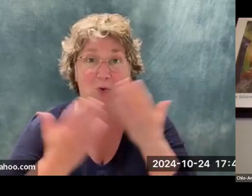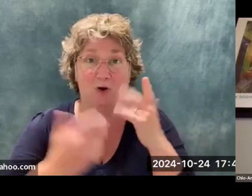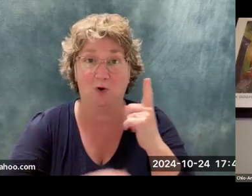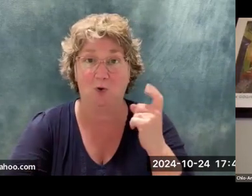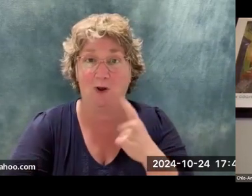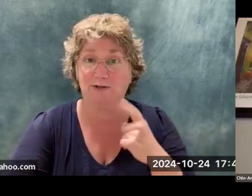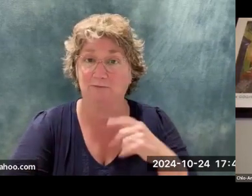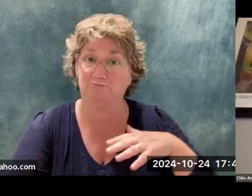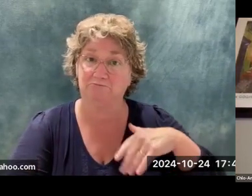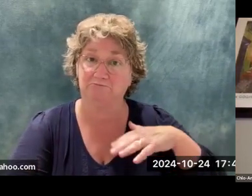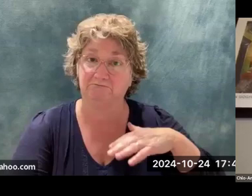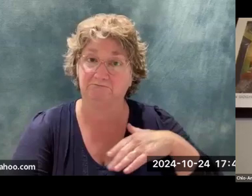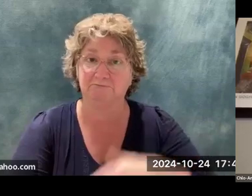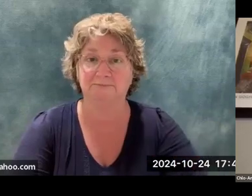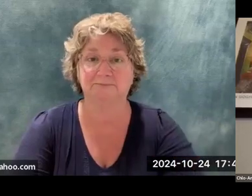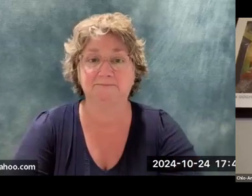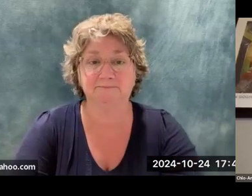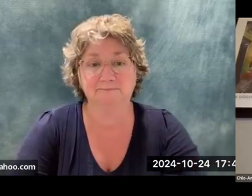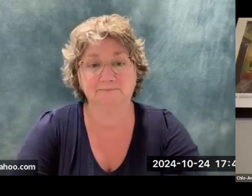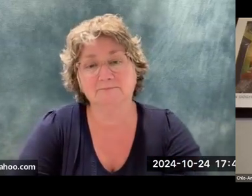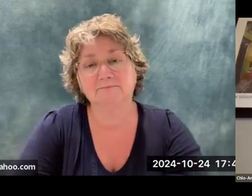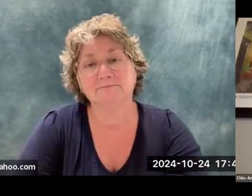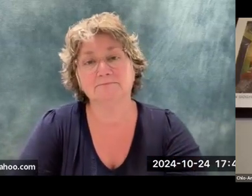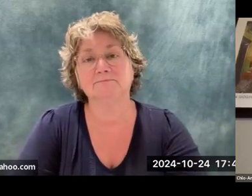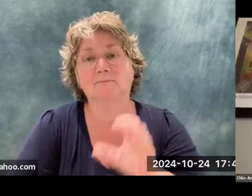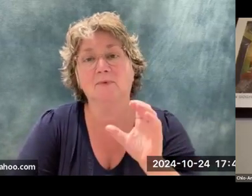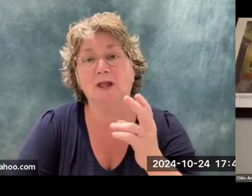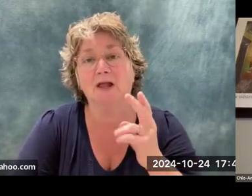No I don't, but I would like to make a comment just from,